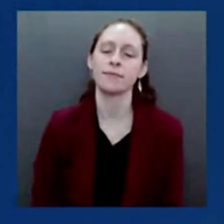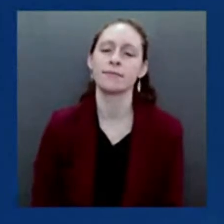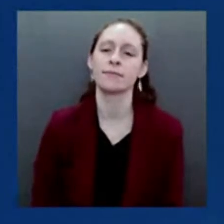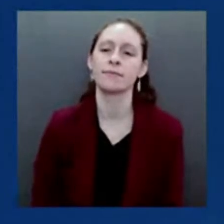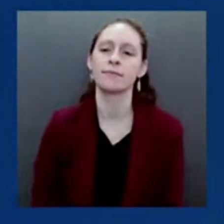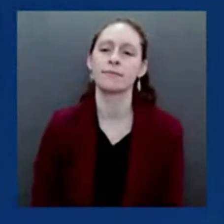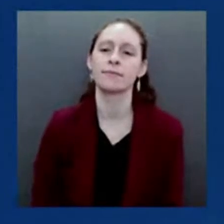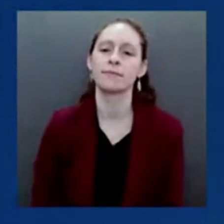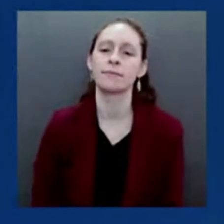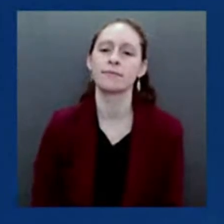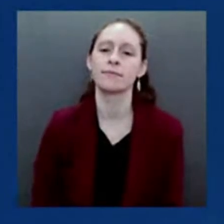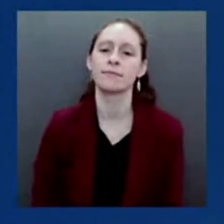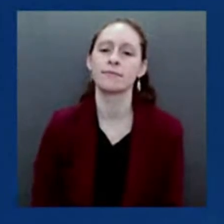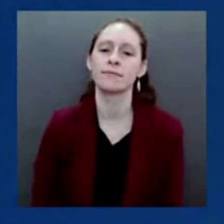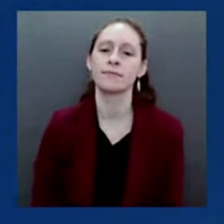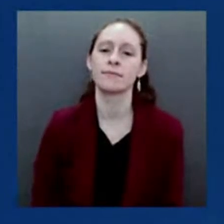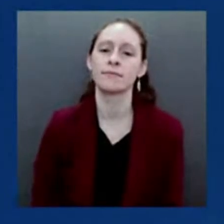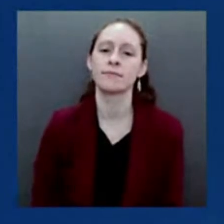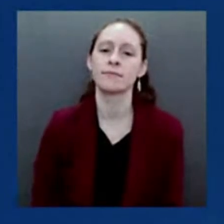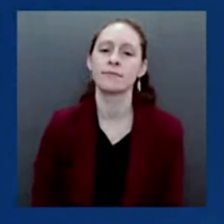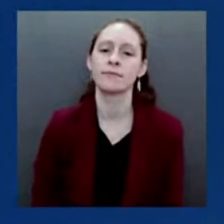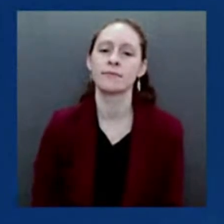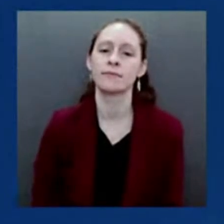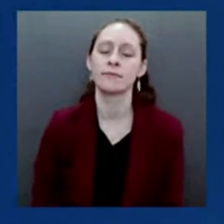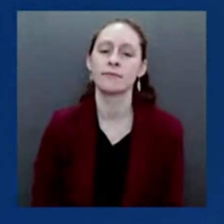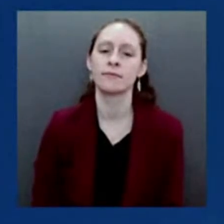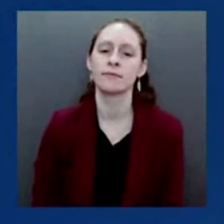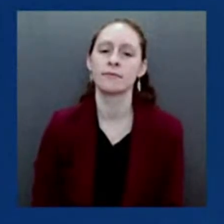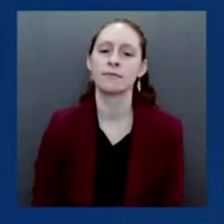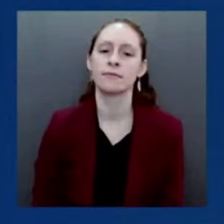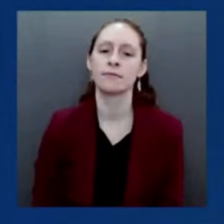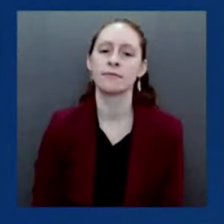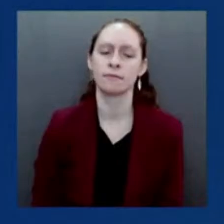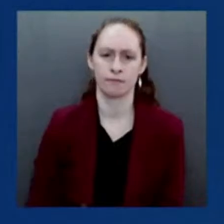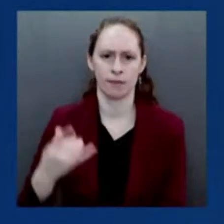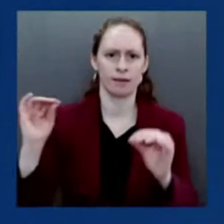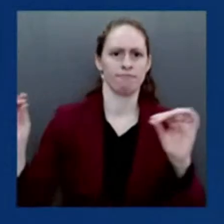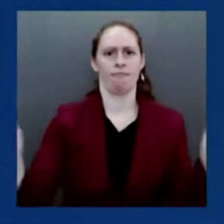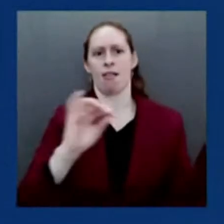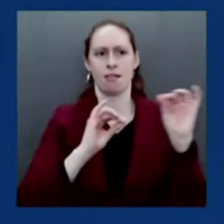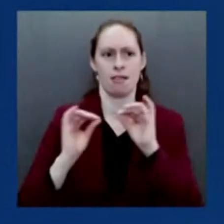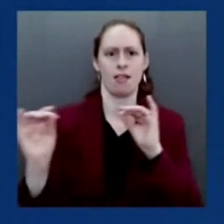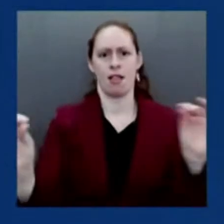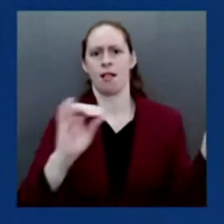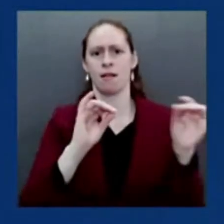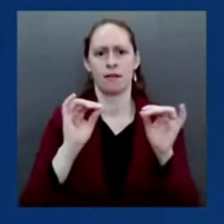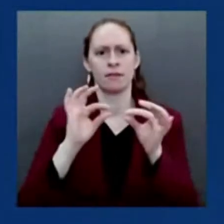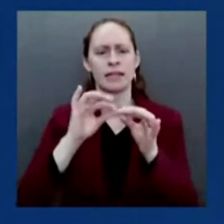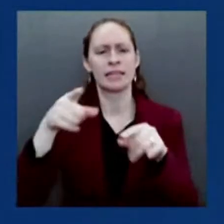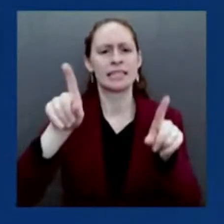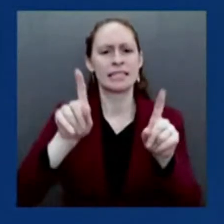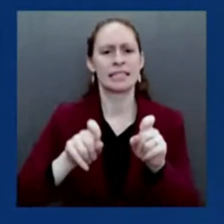THANKS FOR DOING THIS.